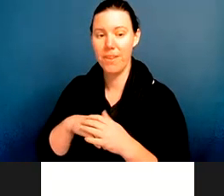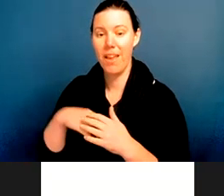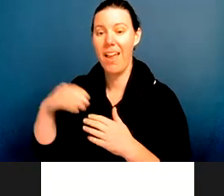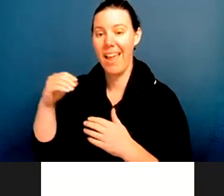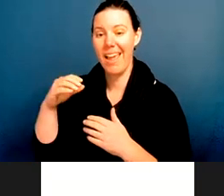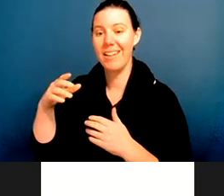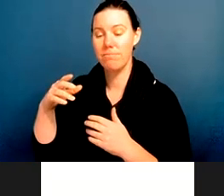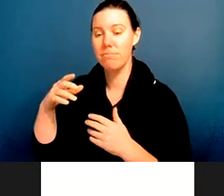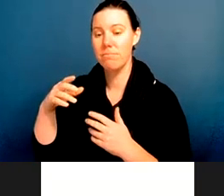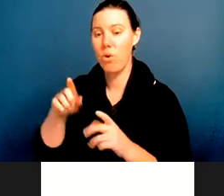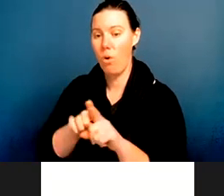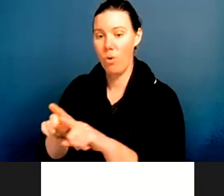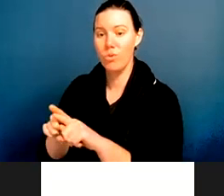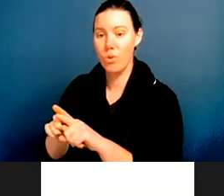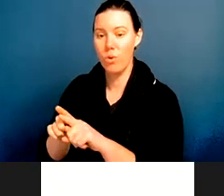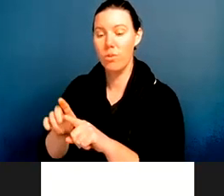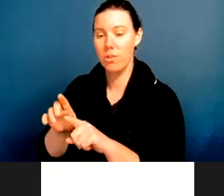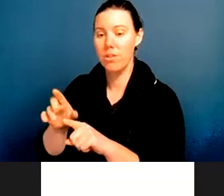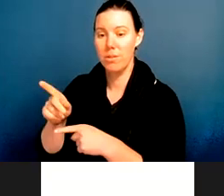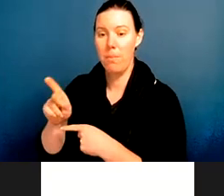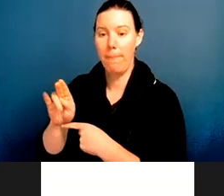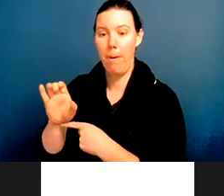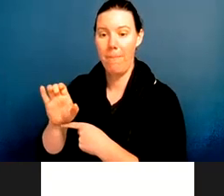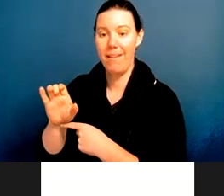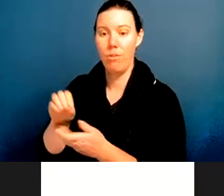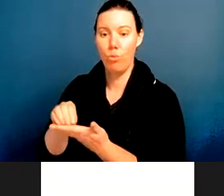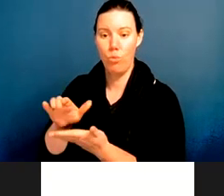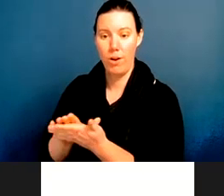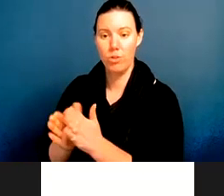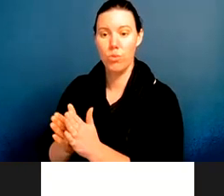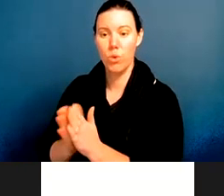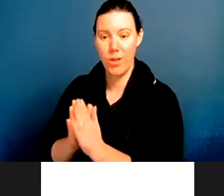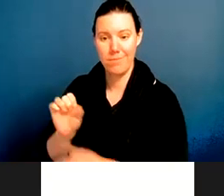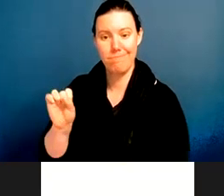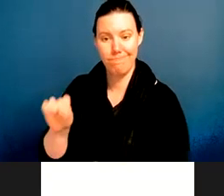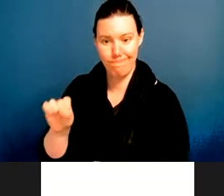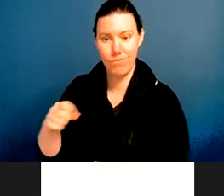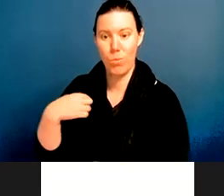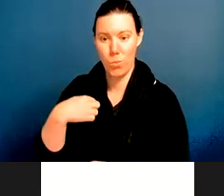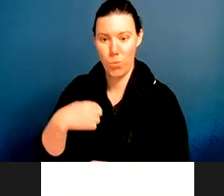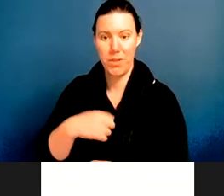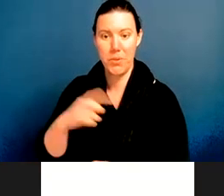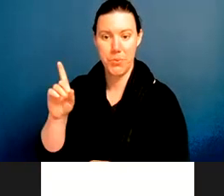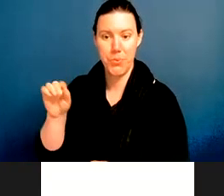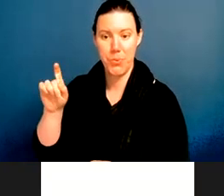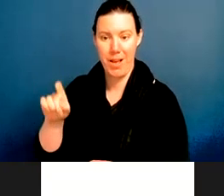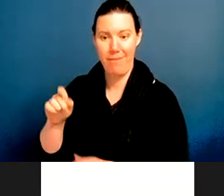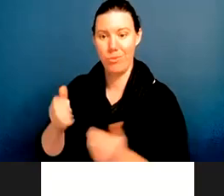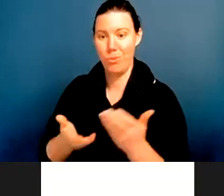but you'll remain anonymous if you don't have any identifying information, such as putting your name or your address,